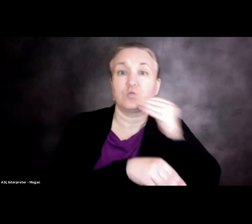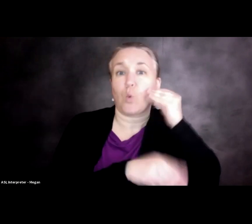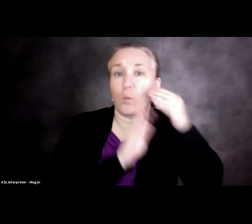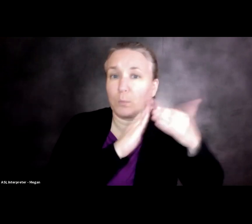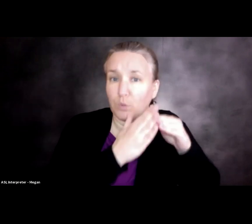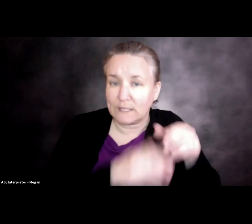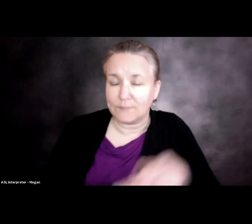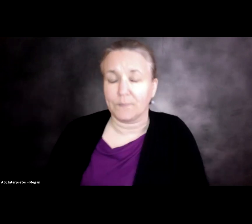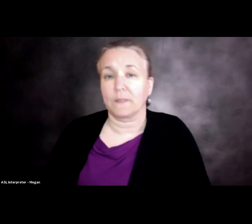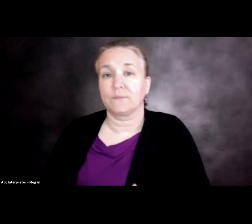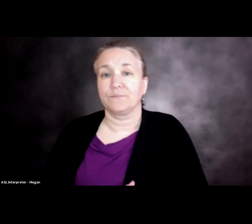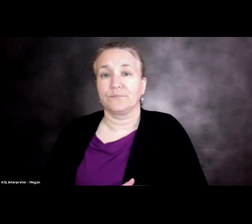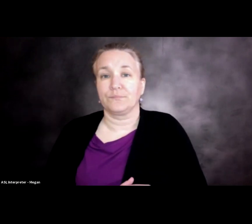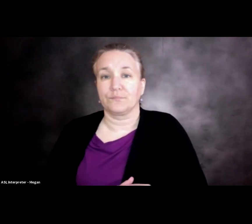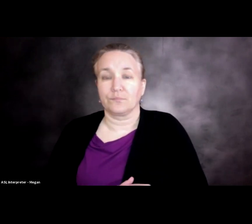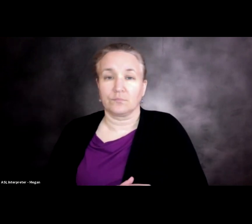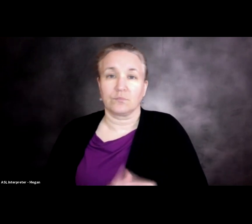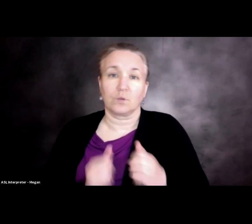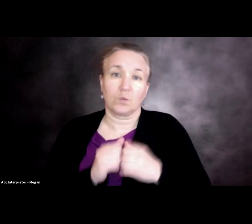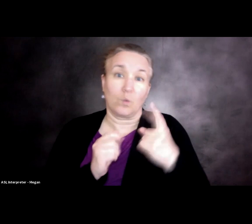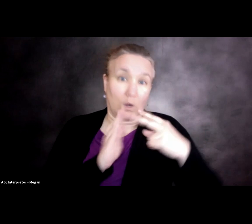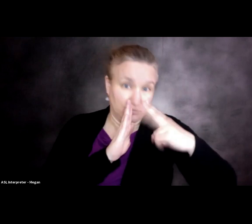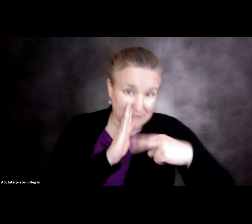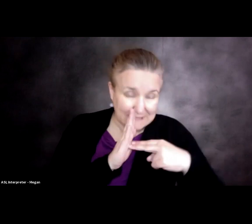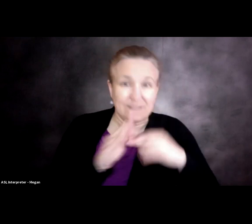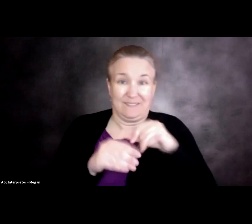By one reading, the important duality in the scene